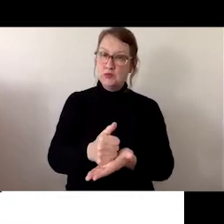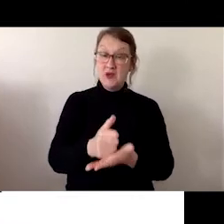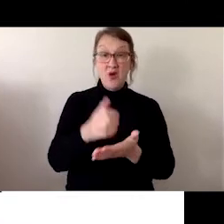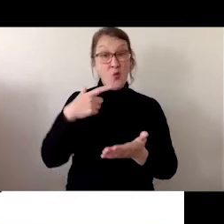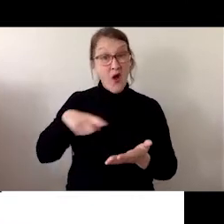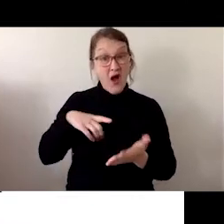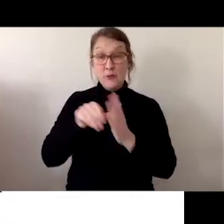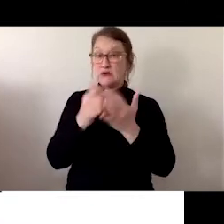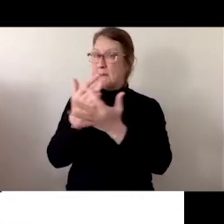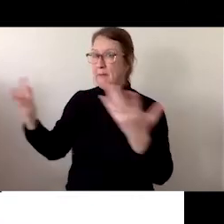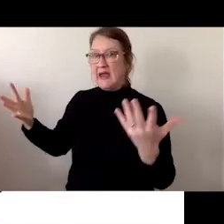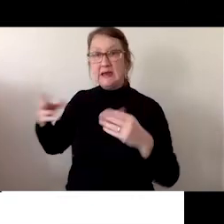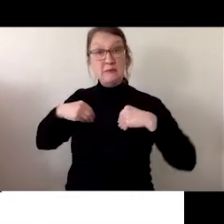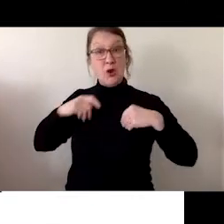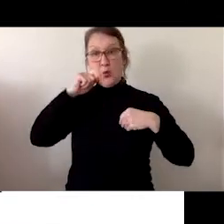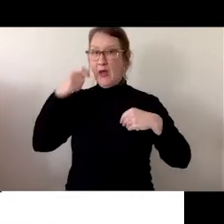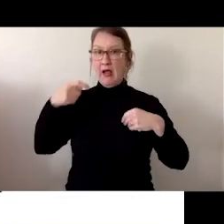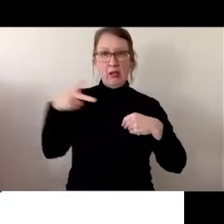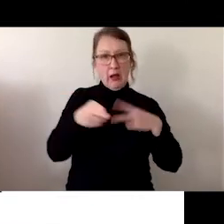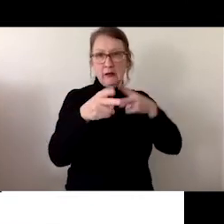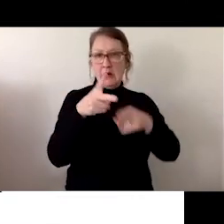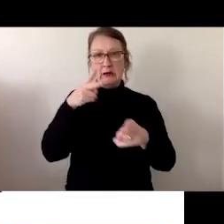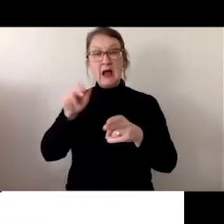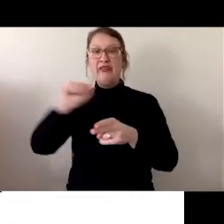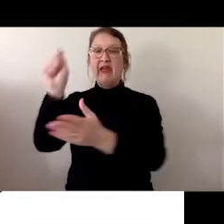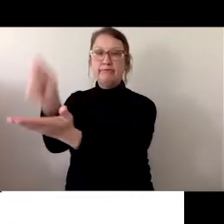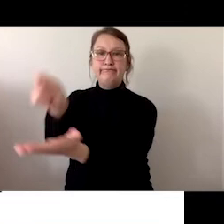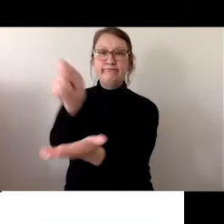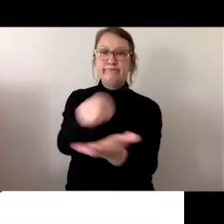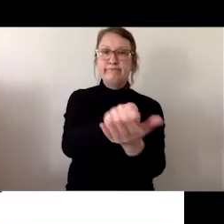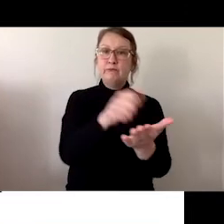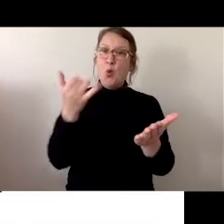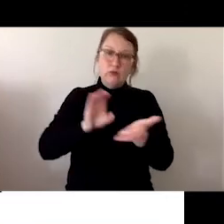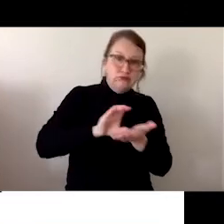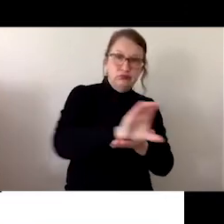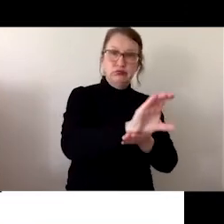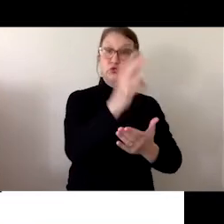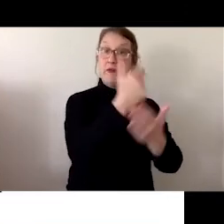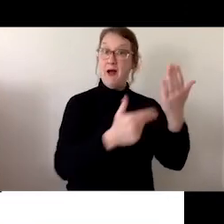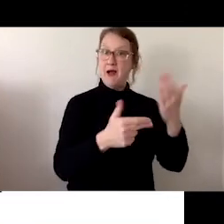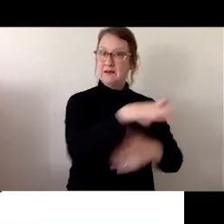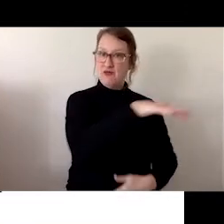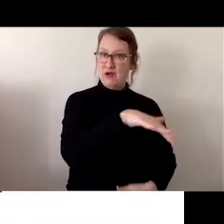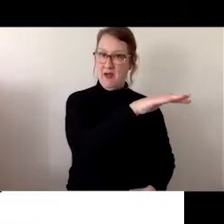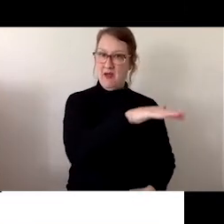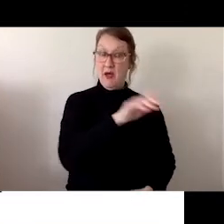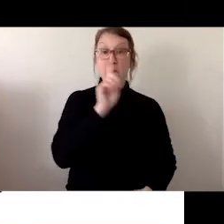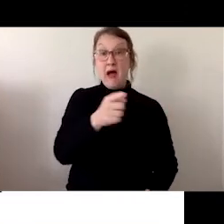that they can provide in support of the arts or social sectors. But they still have people - and they can still volunteer.